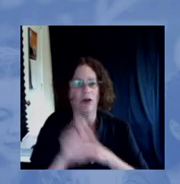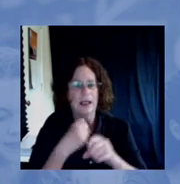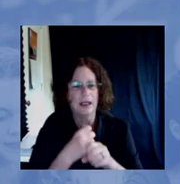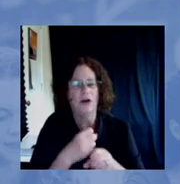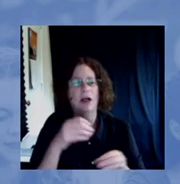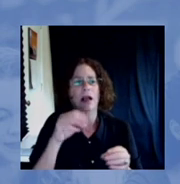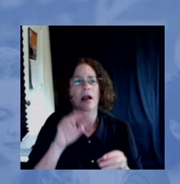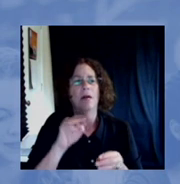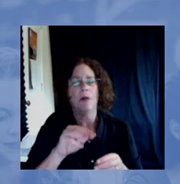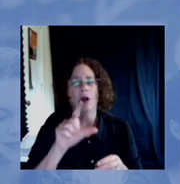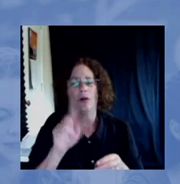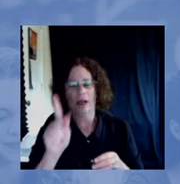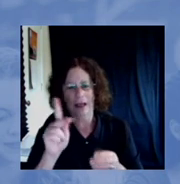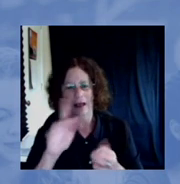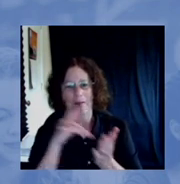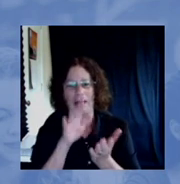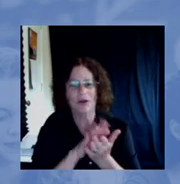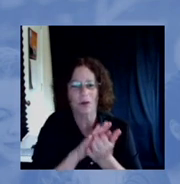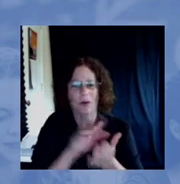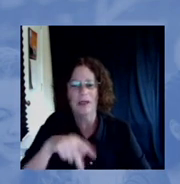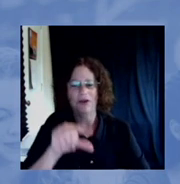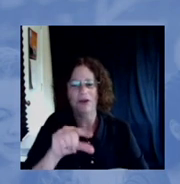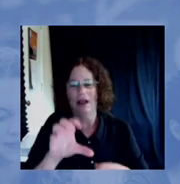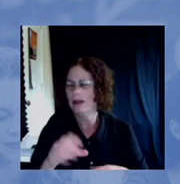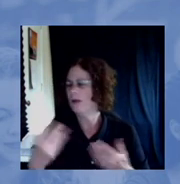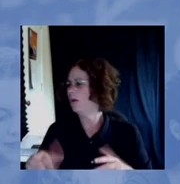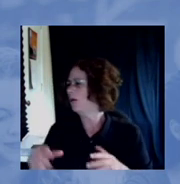WELL, I ALWAYS SAY IF YOU WANT TO KNOW WHAT WORKS ASK THE PEOPLE DOING THE WORK AND THIS